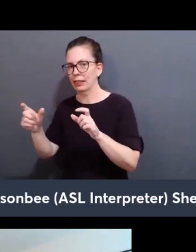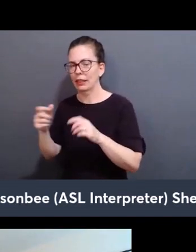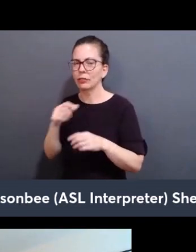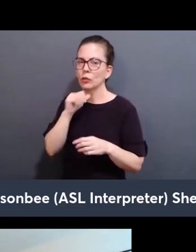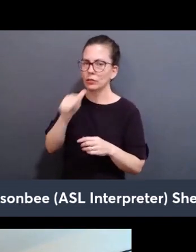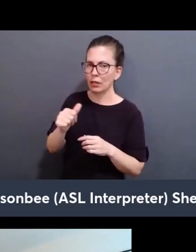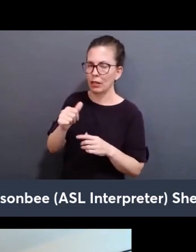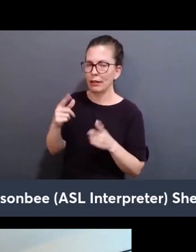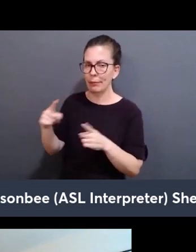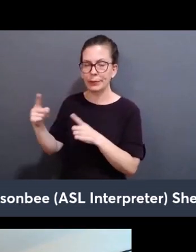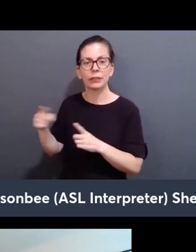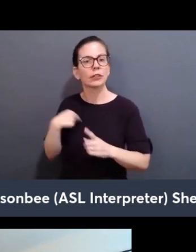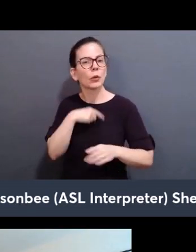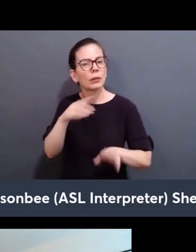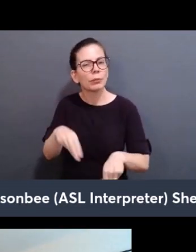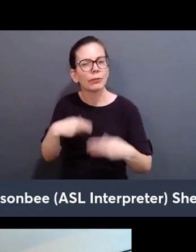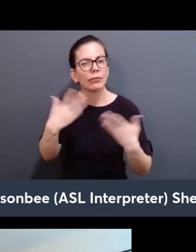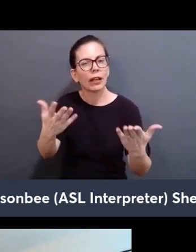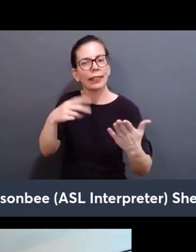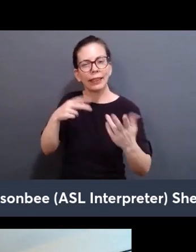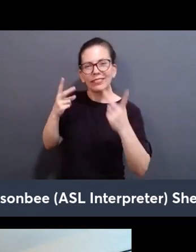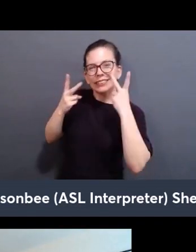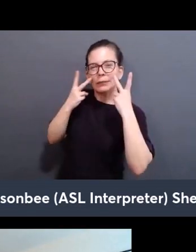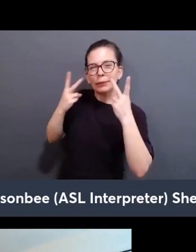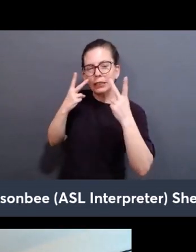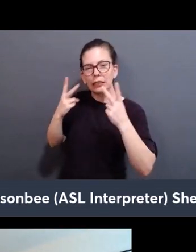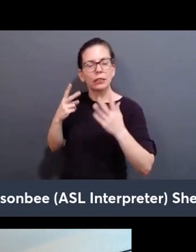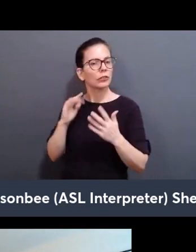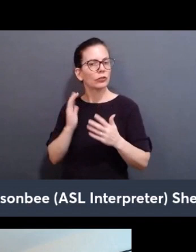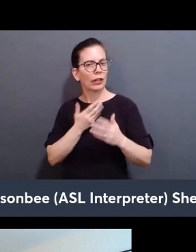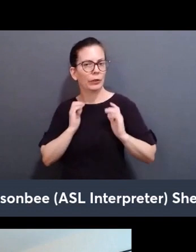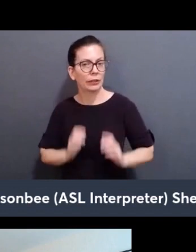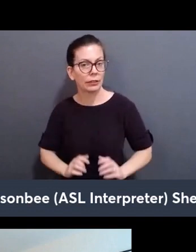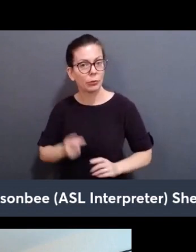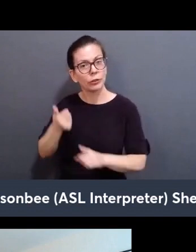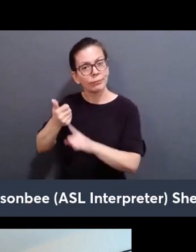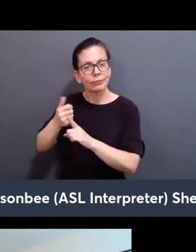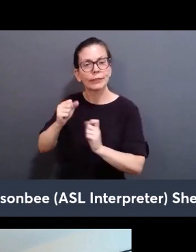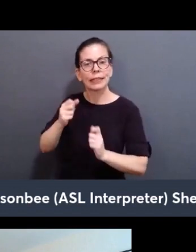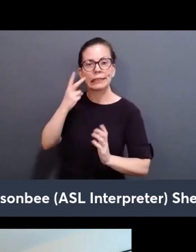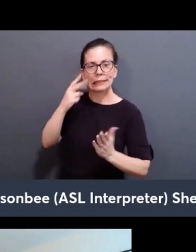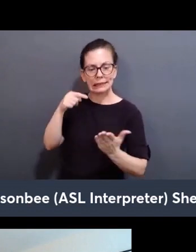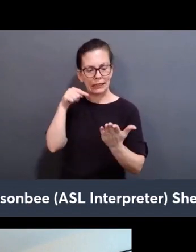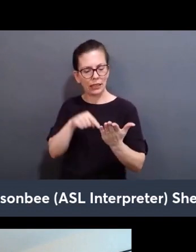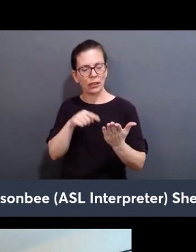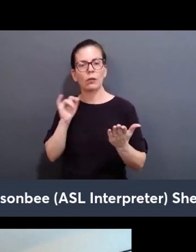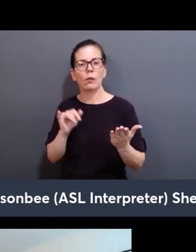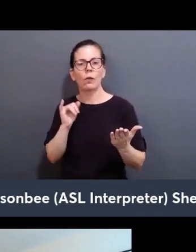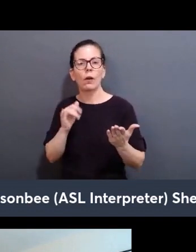is provide that one sense of visibility to our customers so that they get an impression of what are some of the failed instances